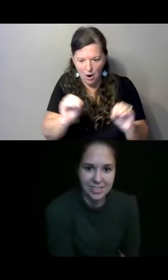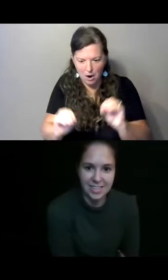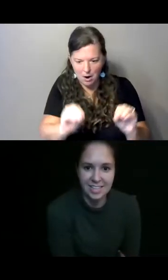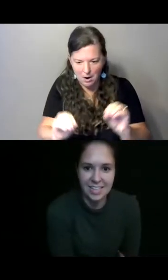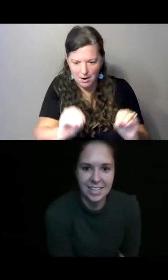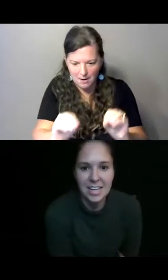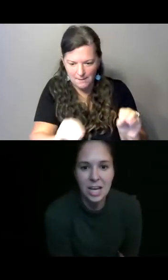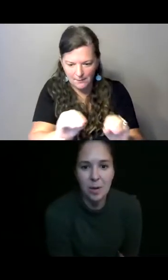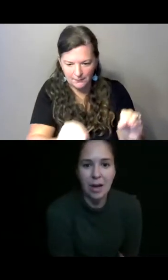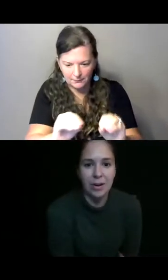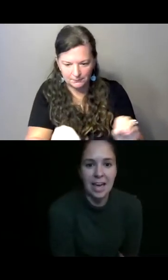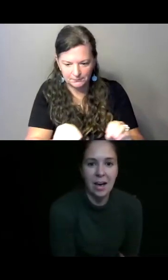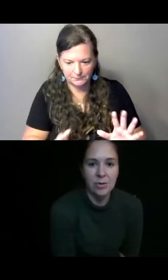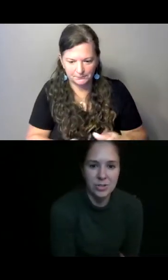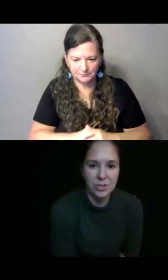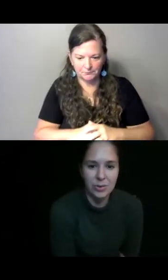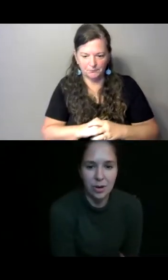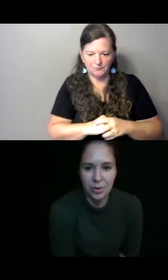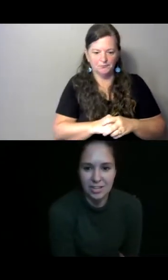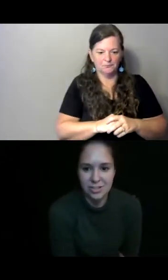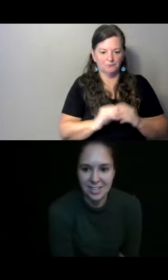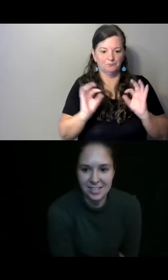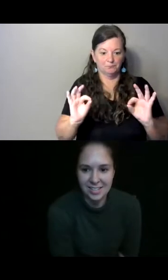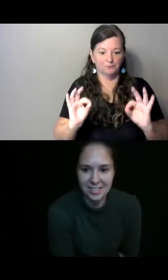and thinking about how to arrange things.